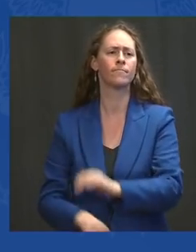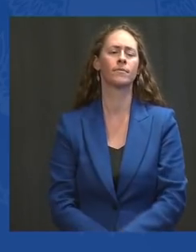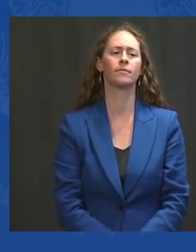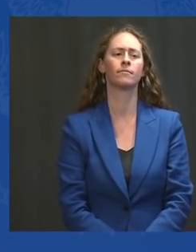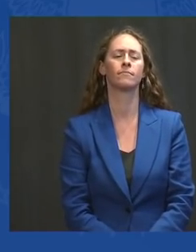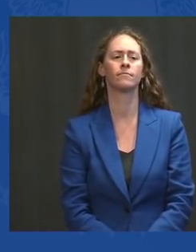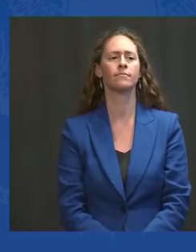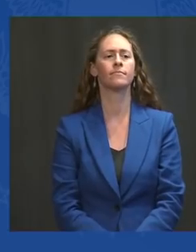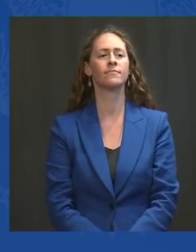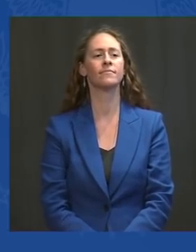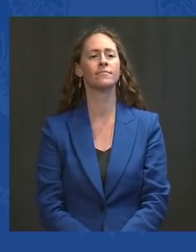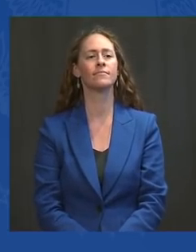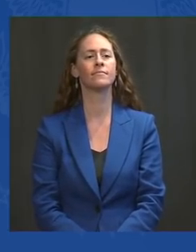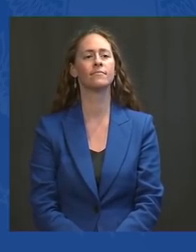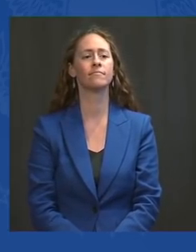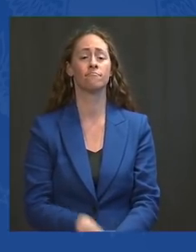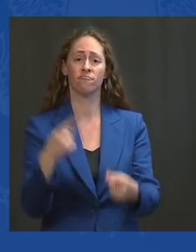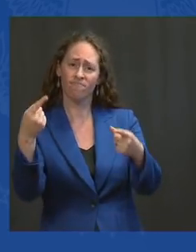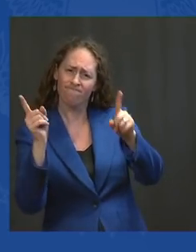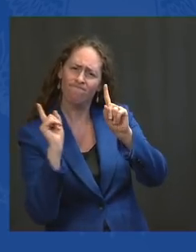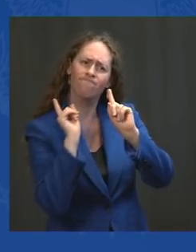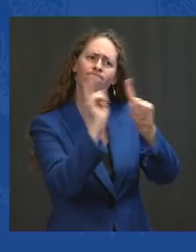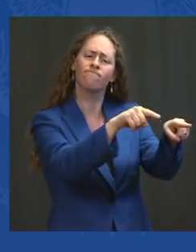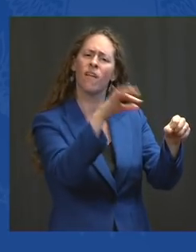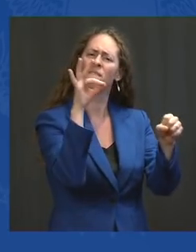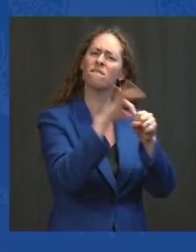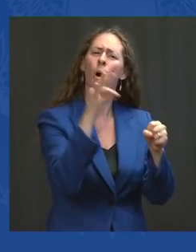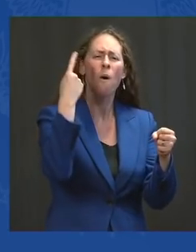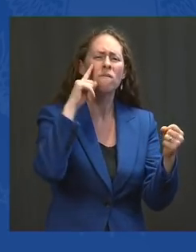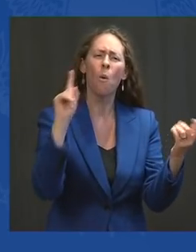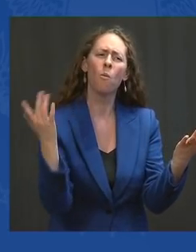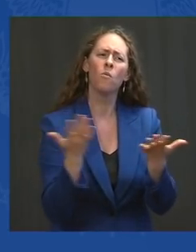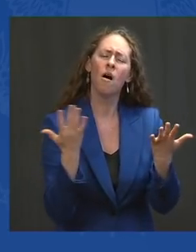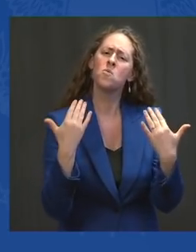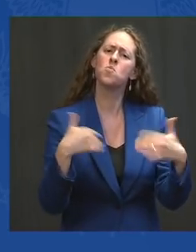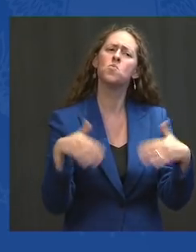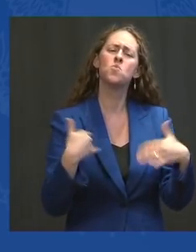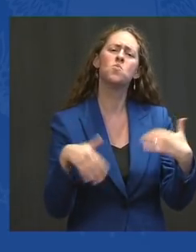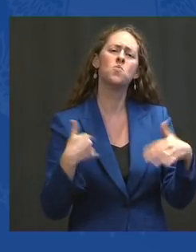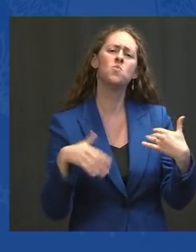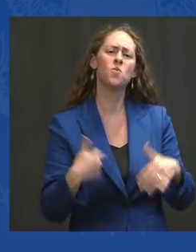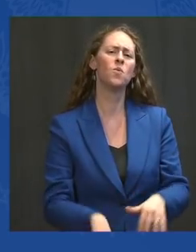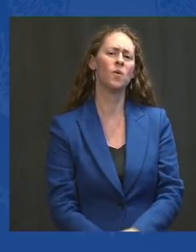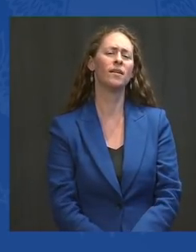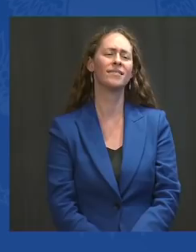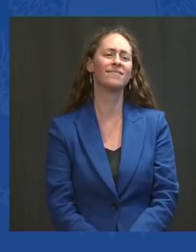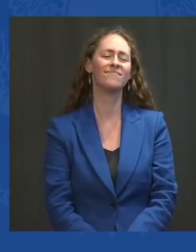to be able to vote in this past election were absolutely extraordinary. In fact,